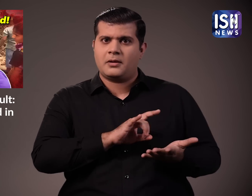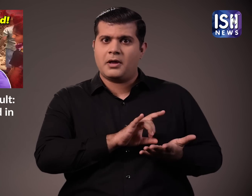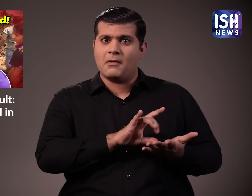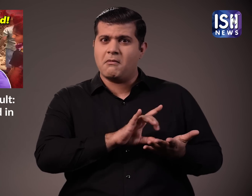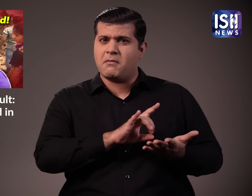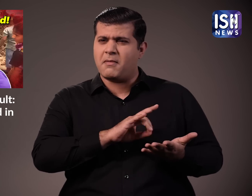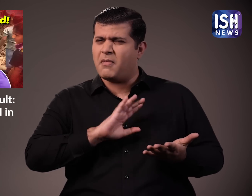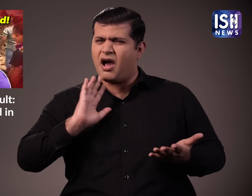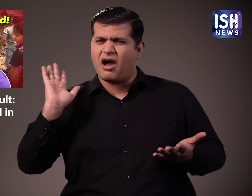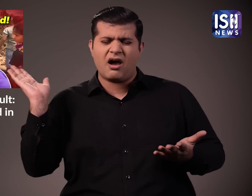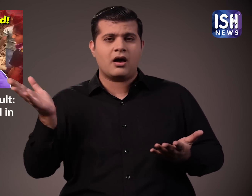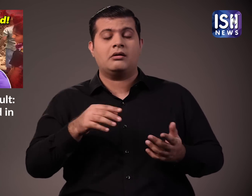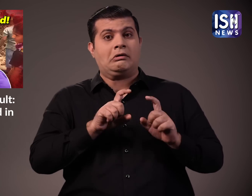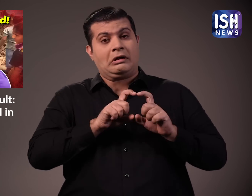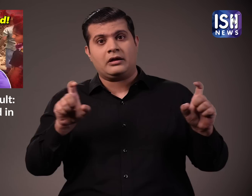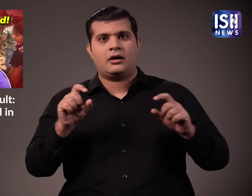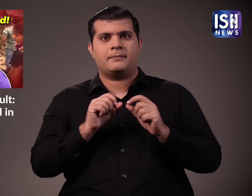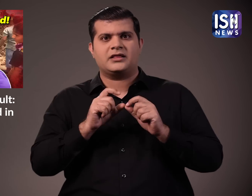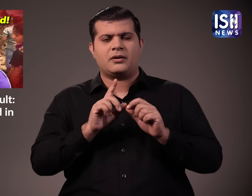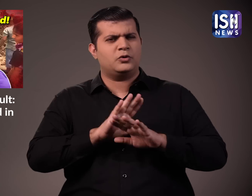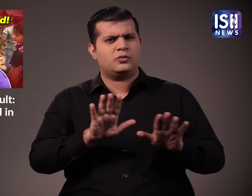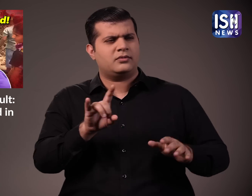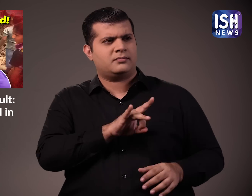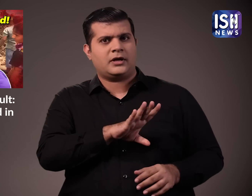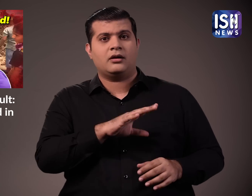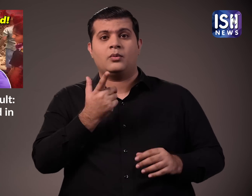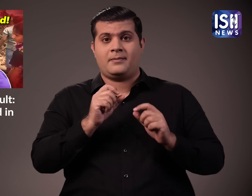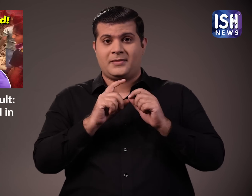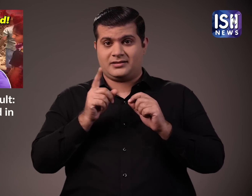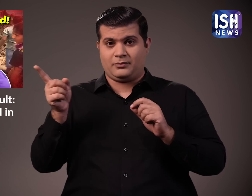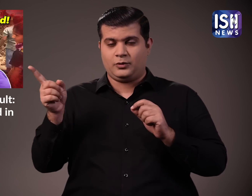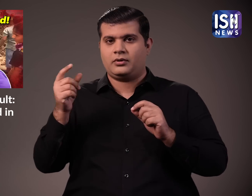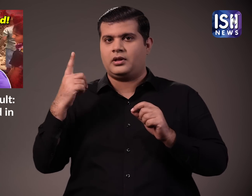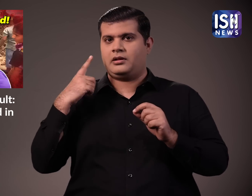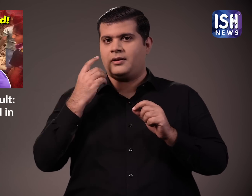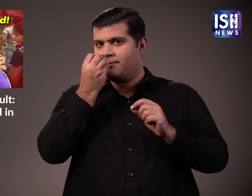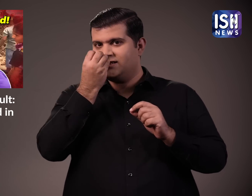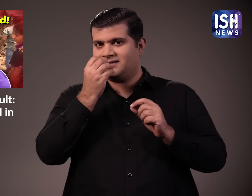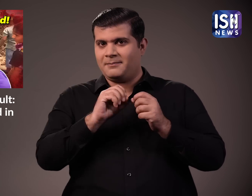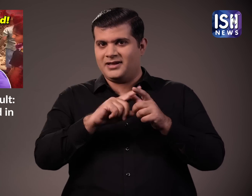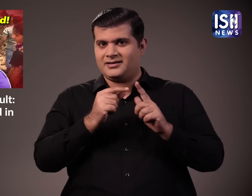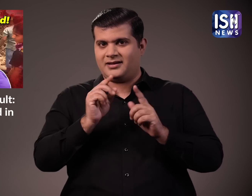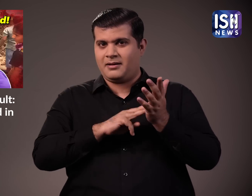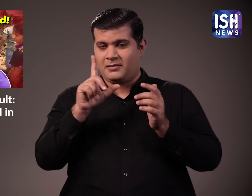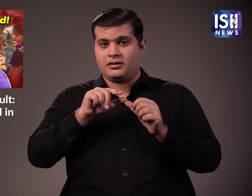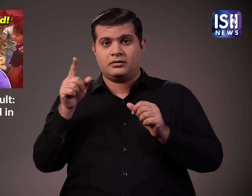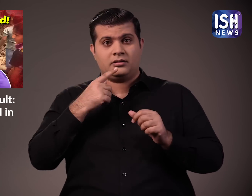Many places, especially Badlapur, refused him burial ground. Badlapur's BJP MLA said that